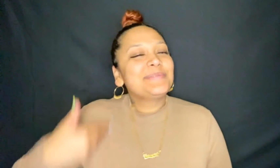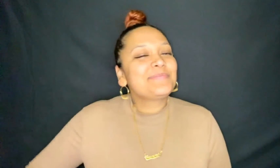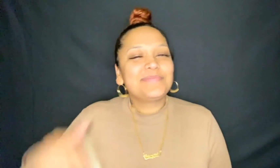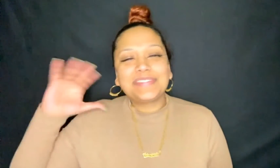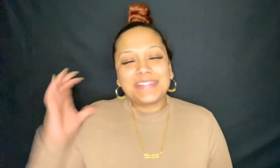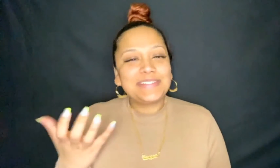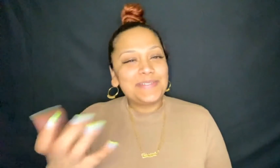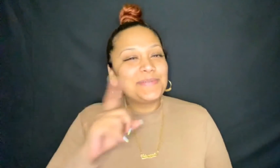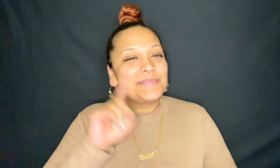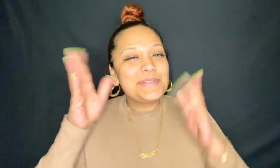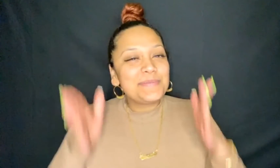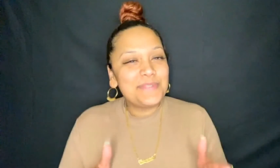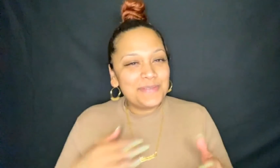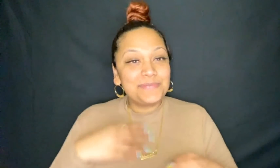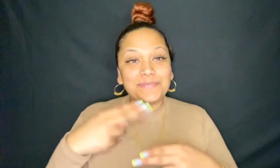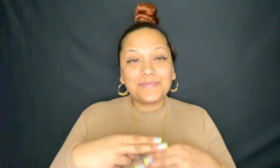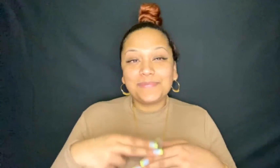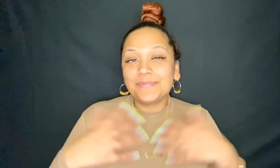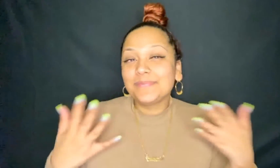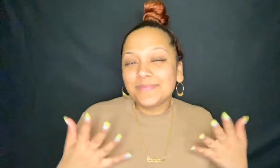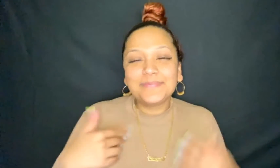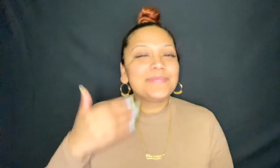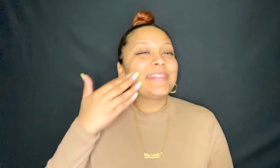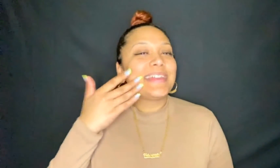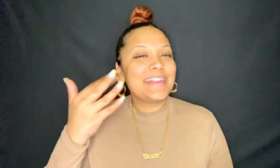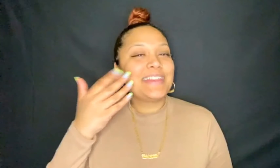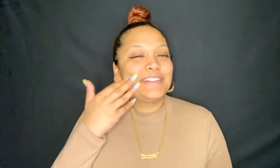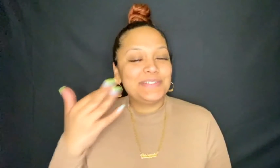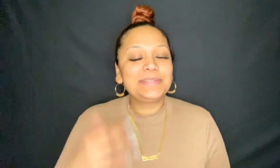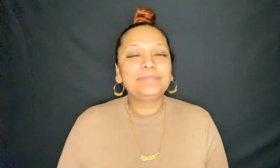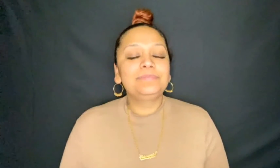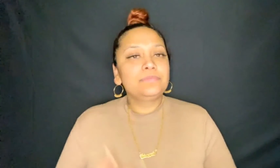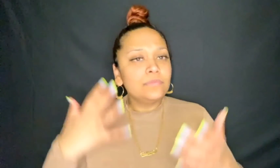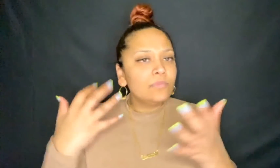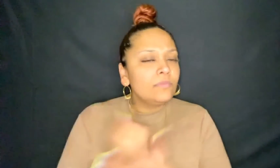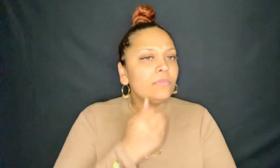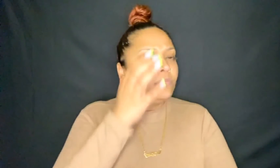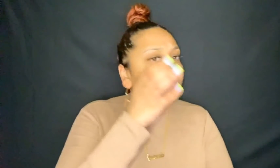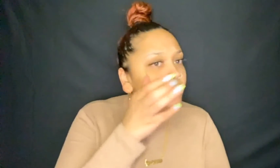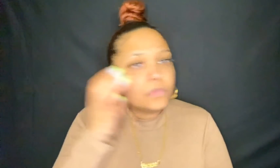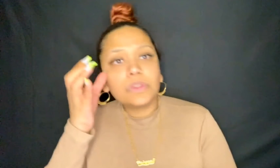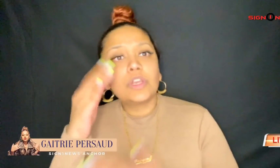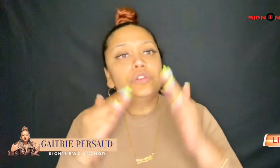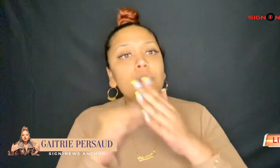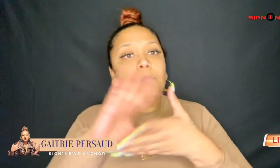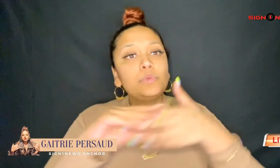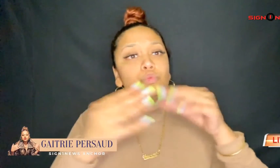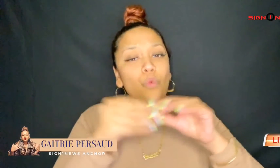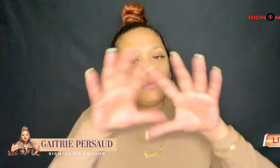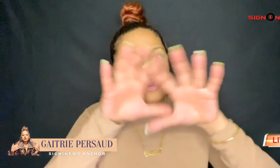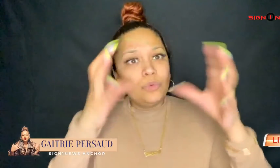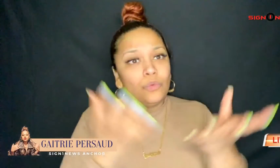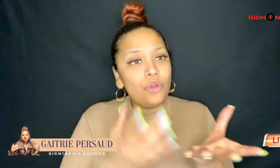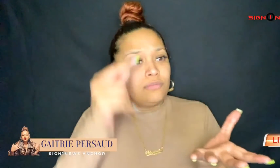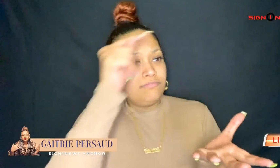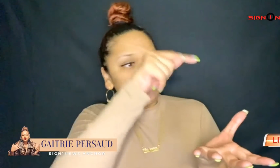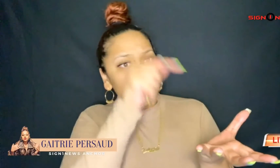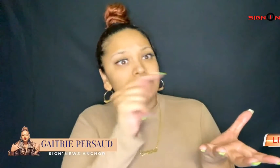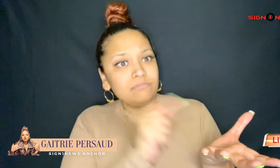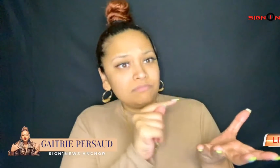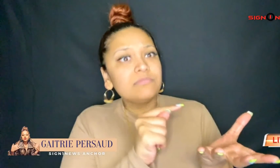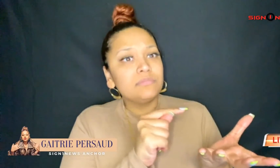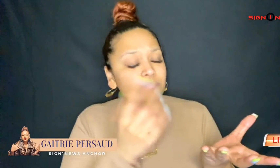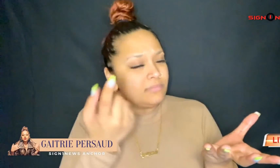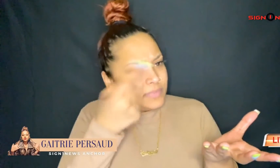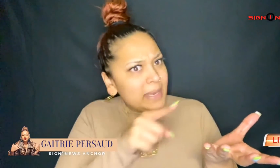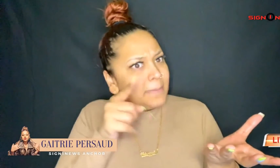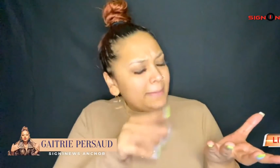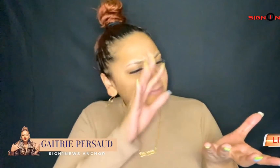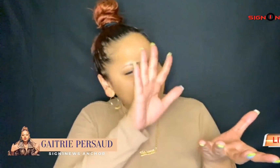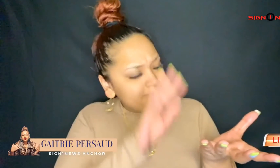Hello everyone I'm Sign1News anchor Gaitrie Persaud here's a quick look at the top trending